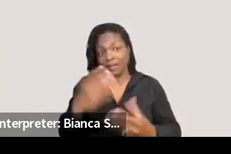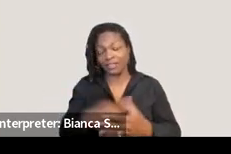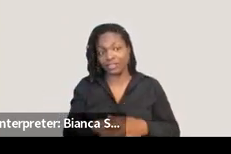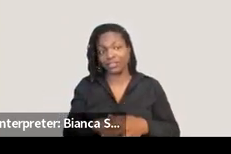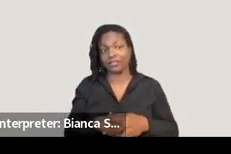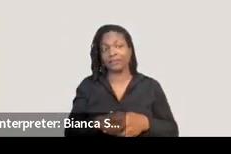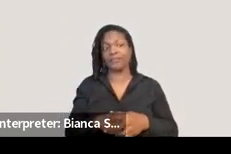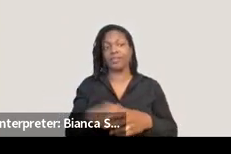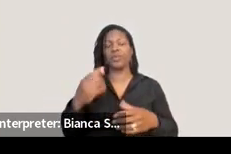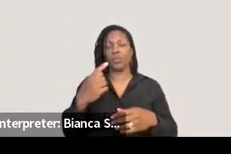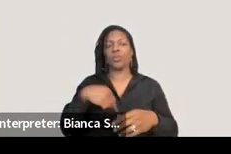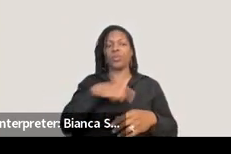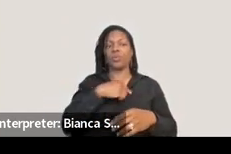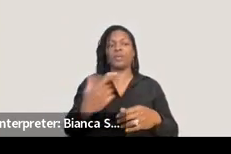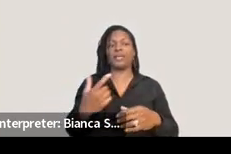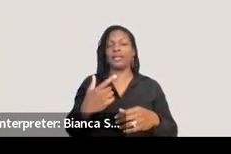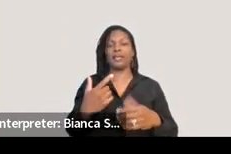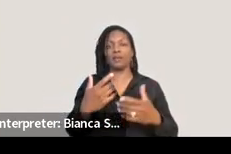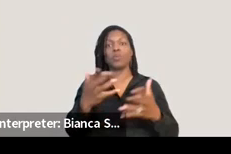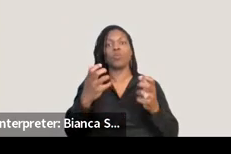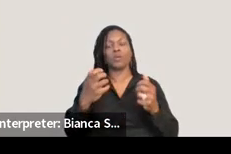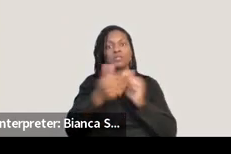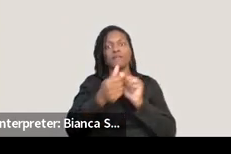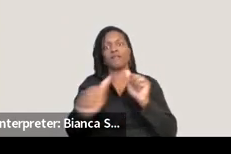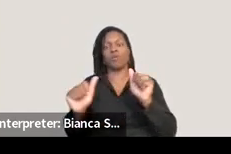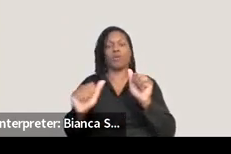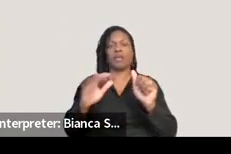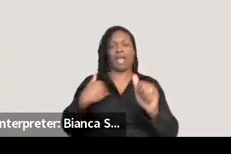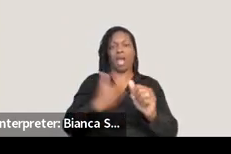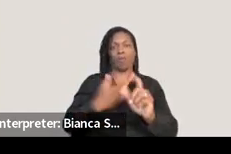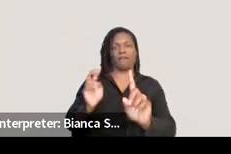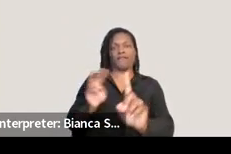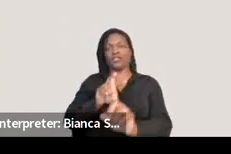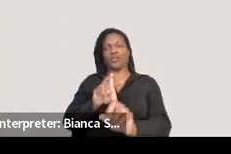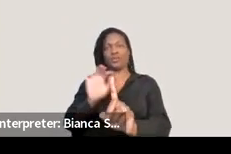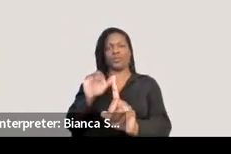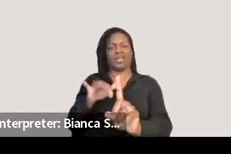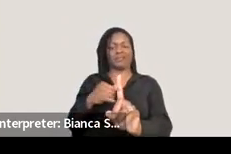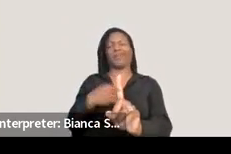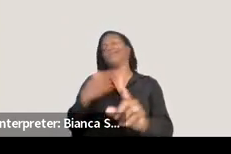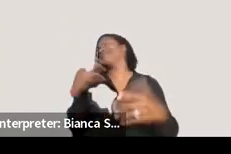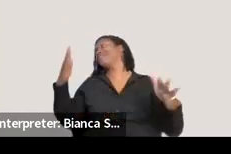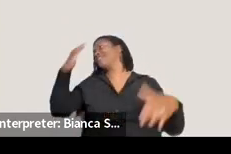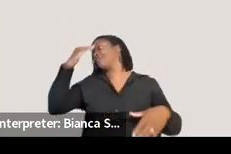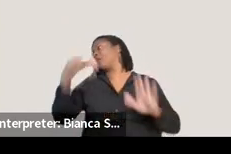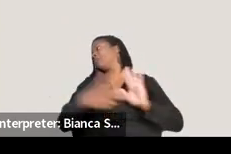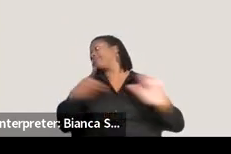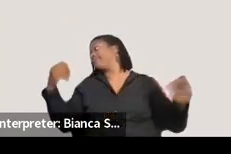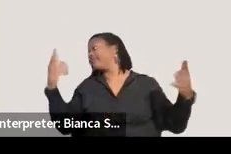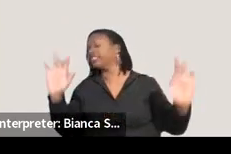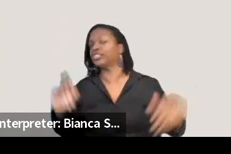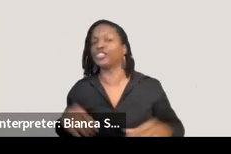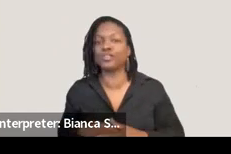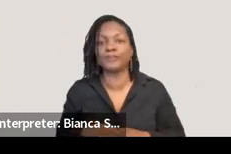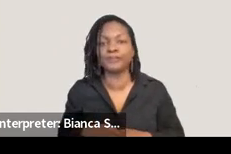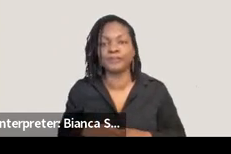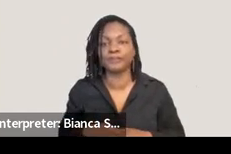We sometimes have no idea what these students have been through. There have been times. I can take one look at a student and know.